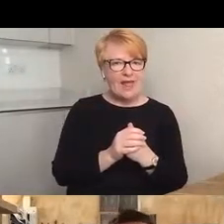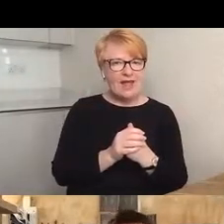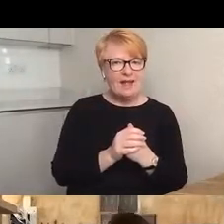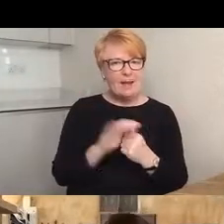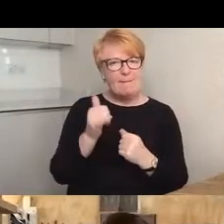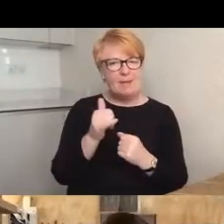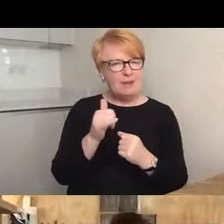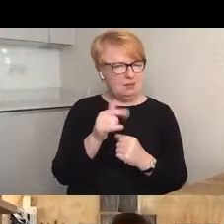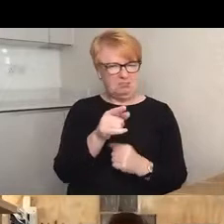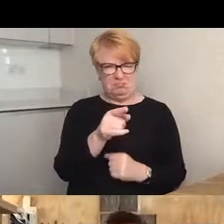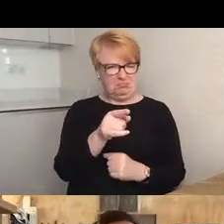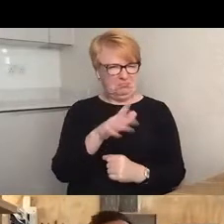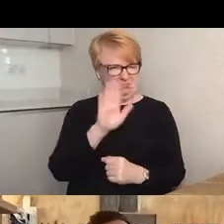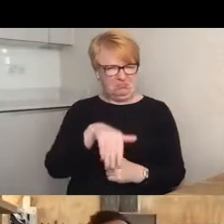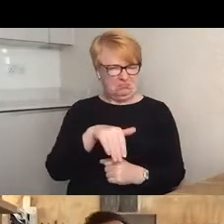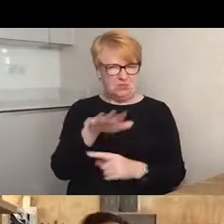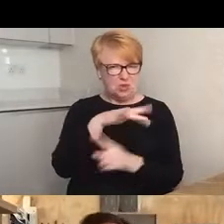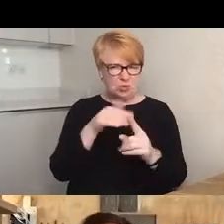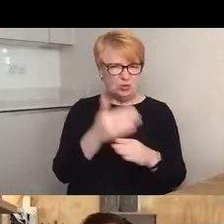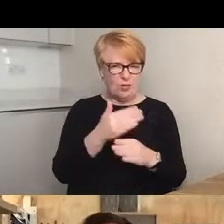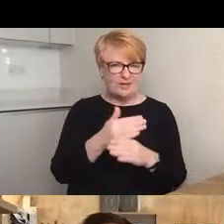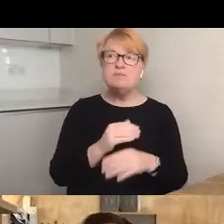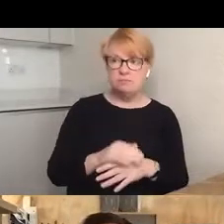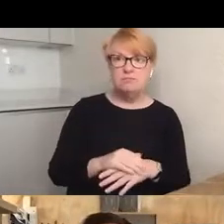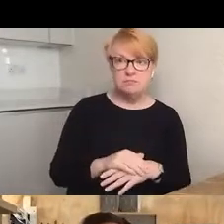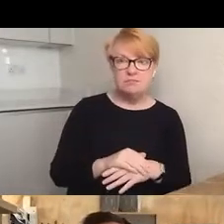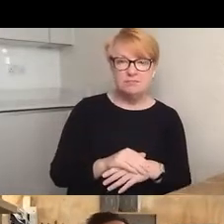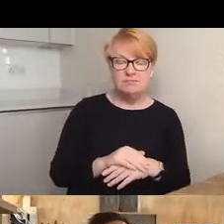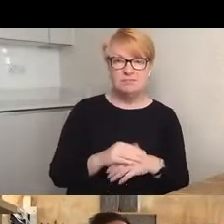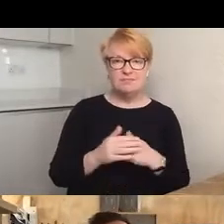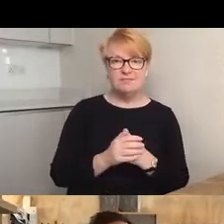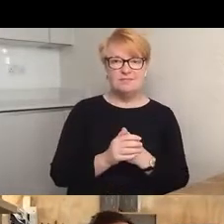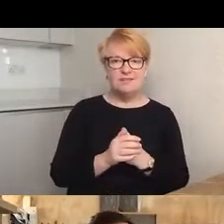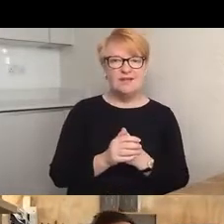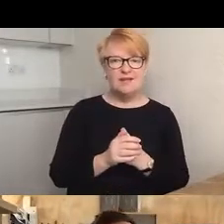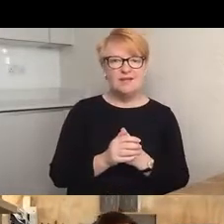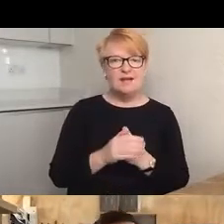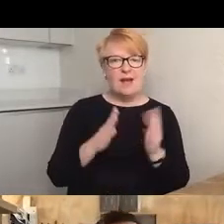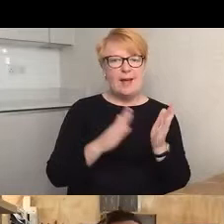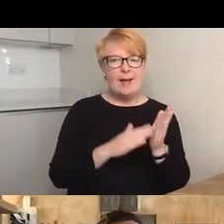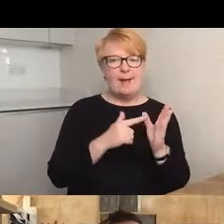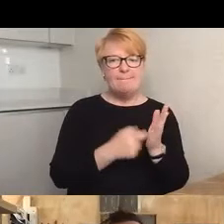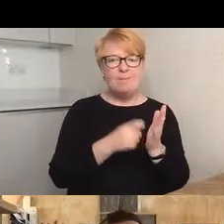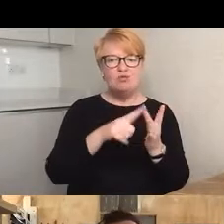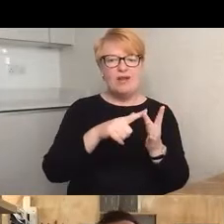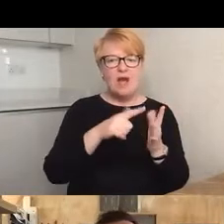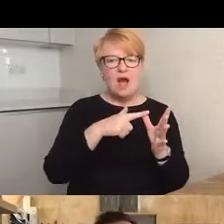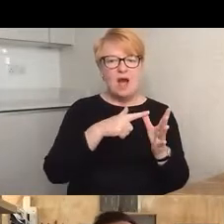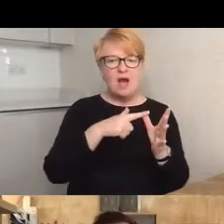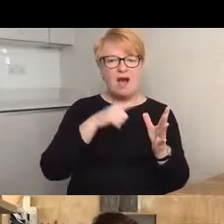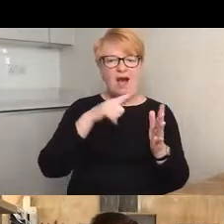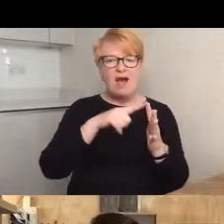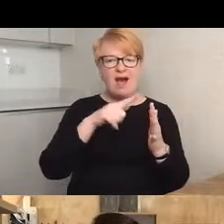It's Maria Eichorn and she's a conceptual artist.